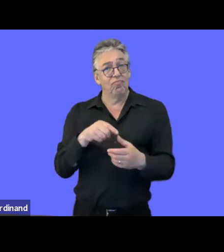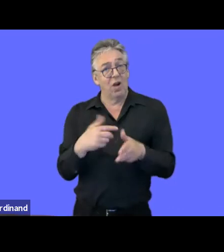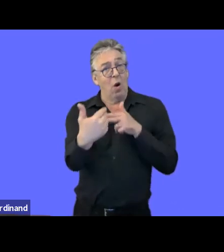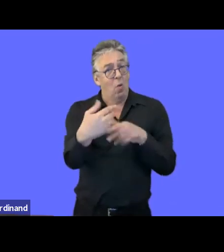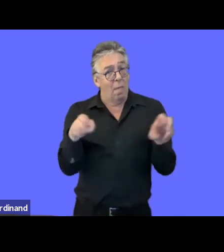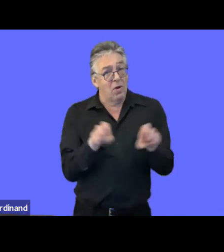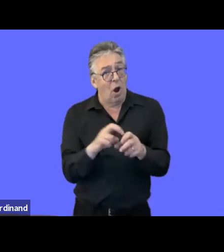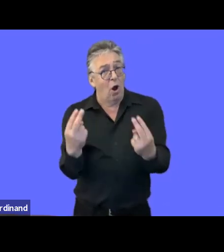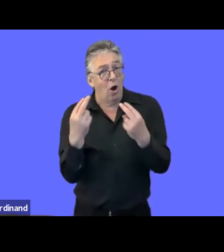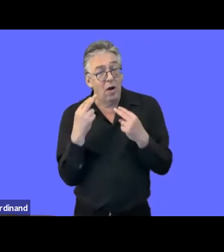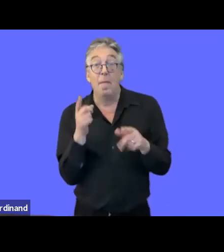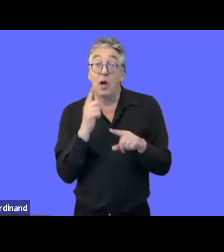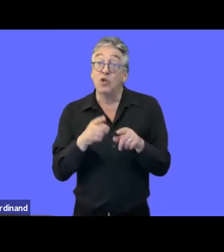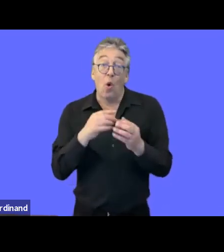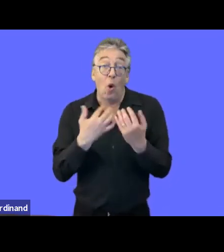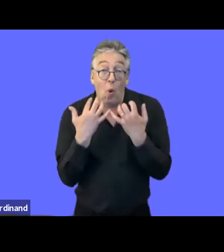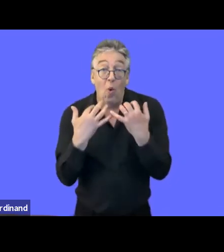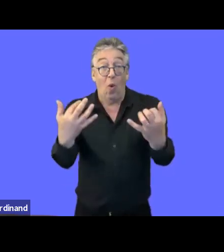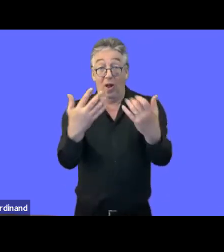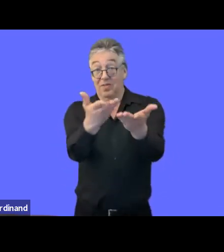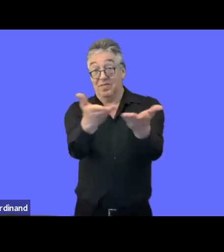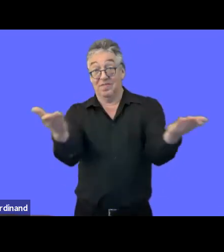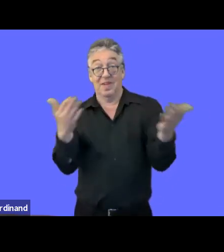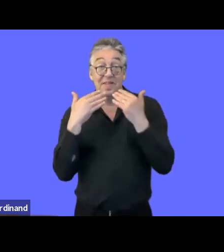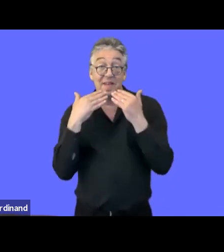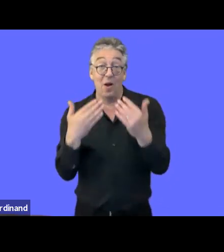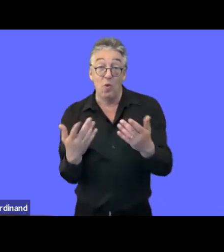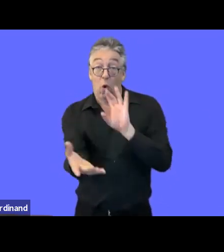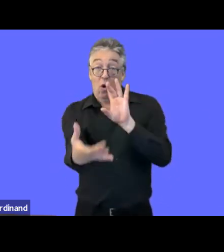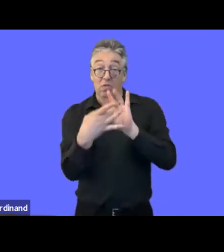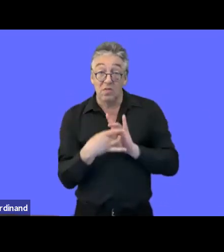And all of you for your attention today in this important event.